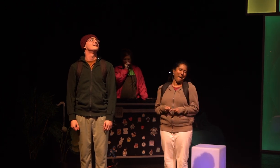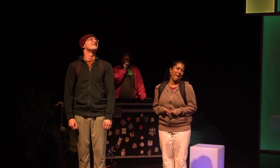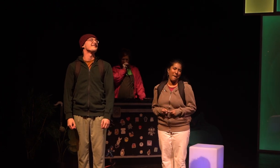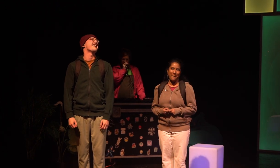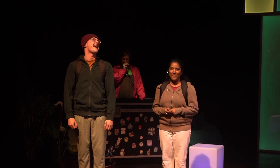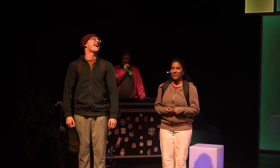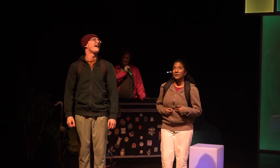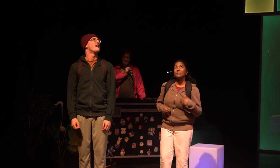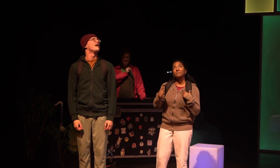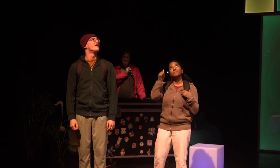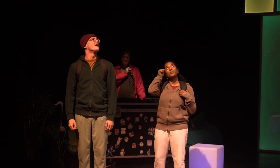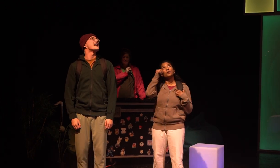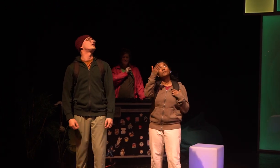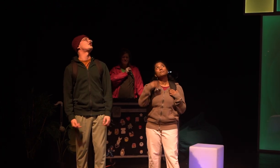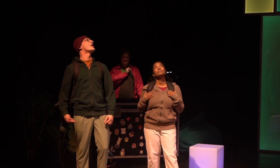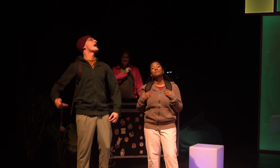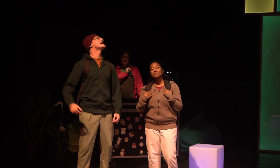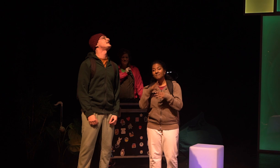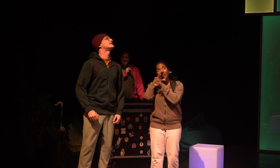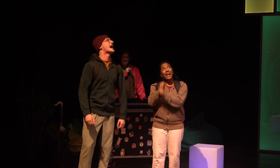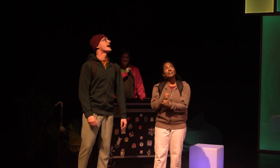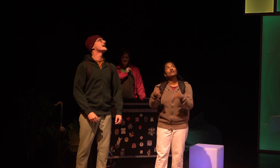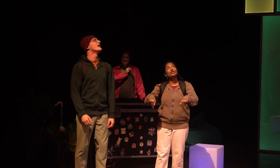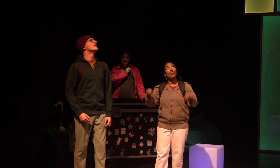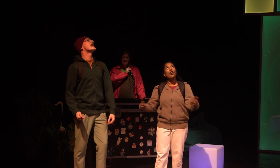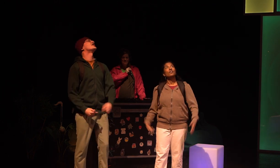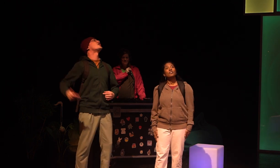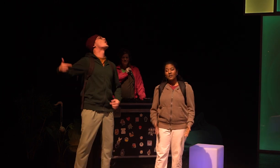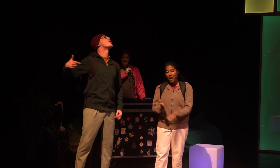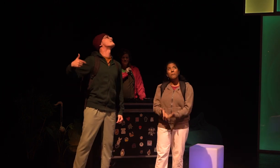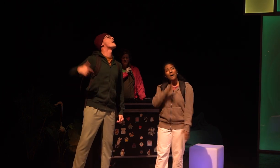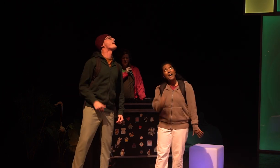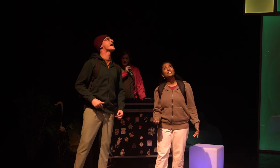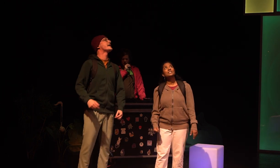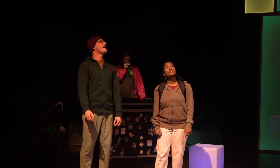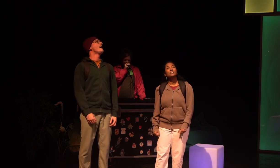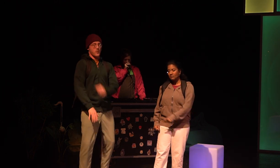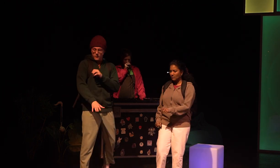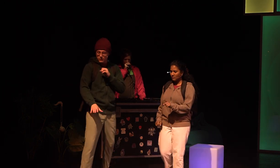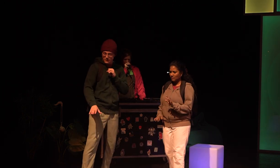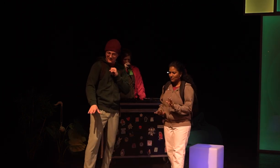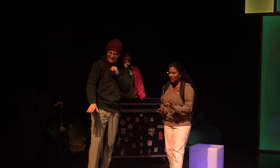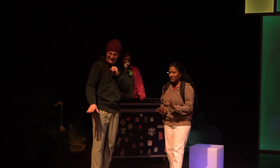Yeah. Yeah. Cos you know, I hated Gary. Yeah! To the core of my being!